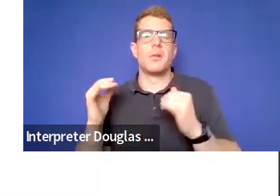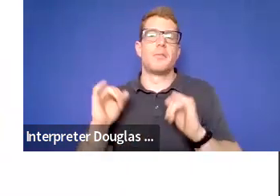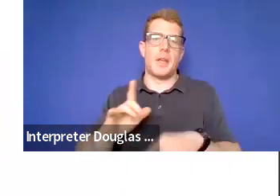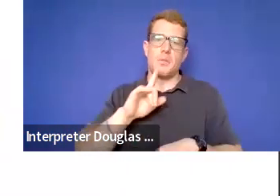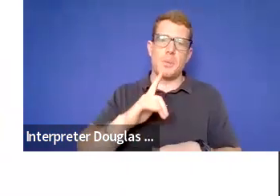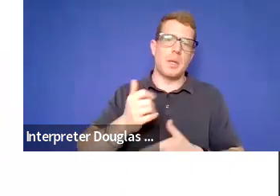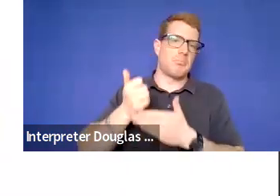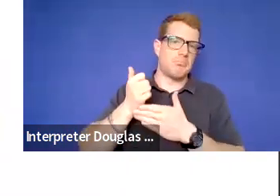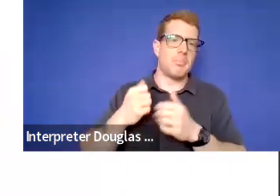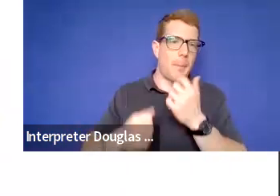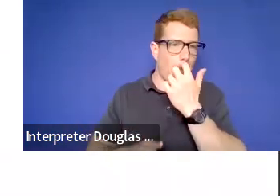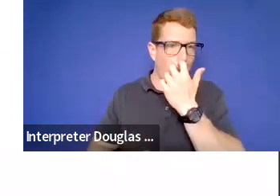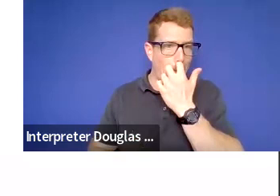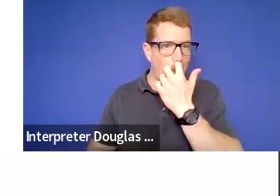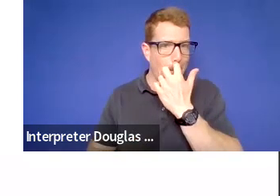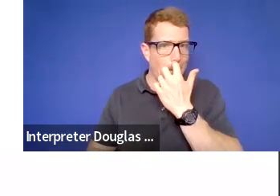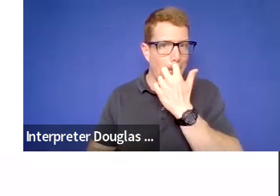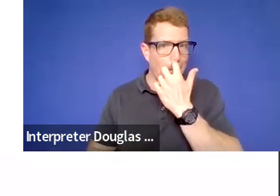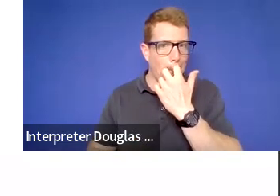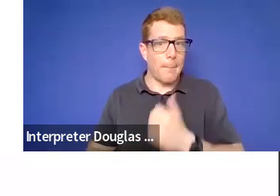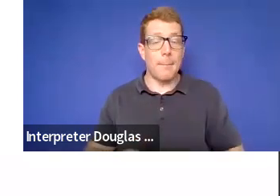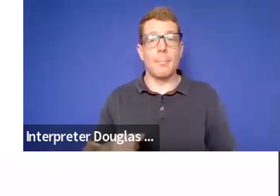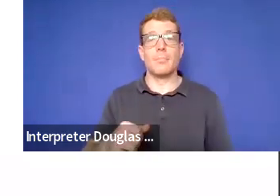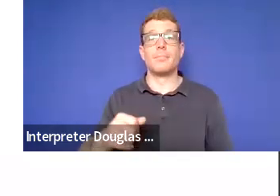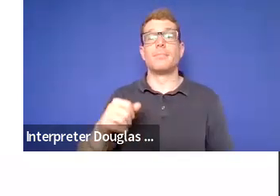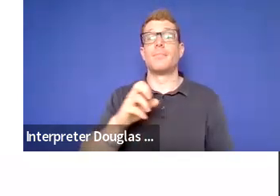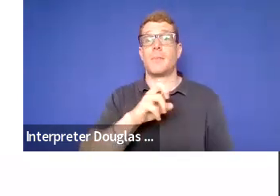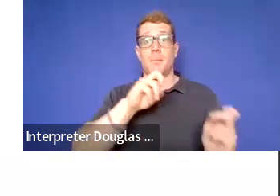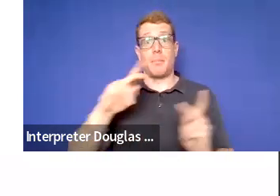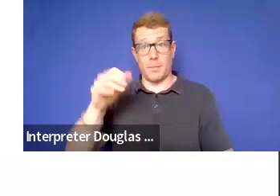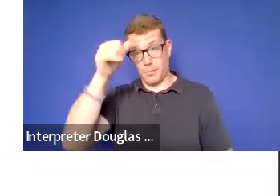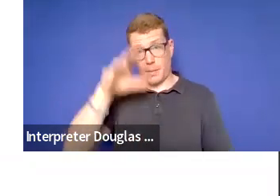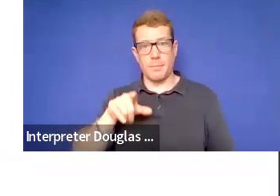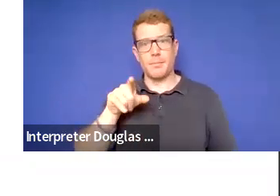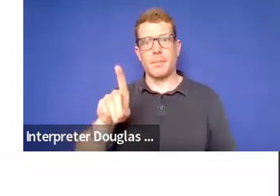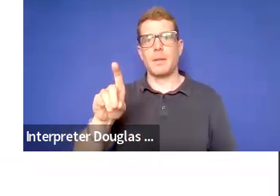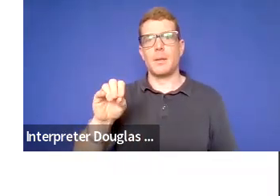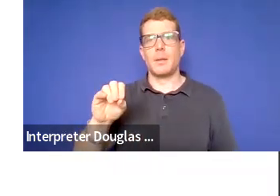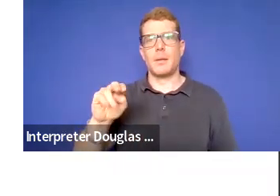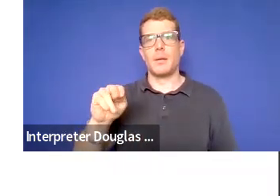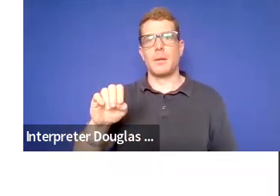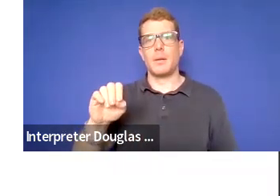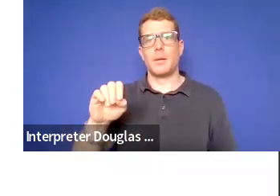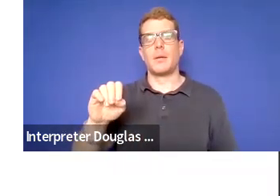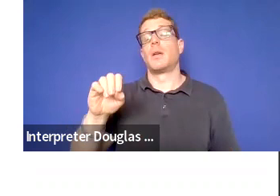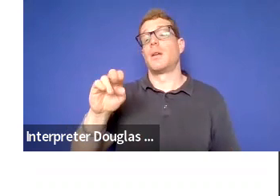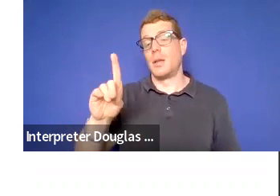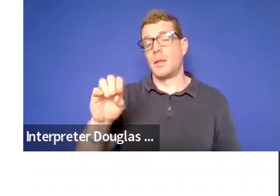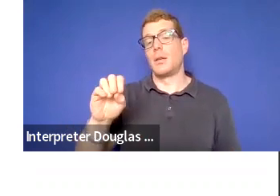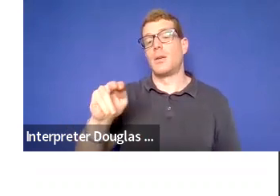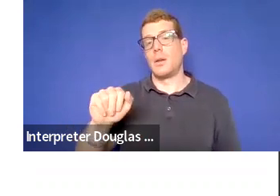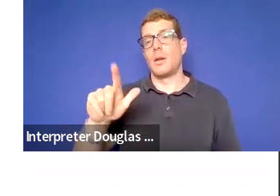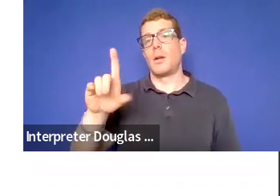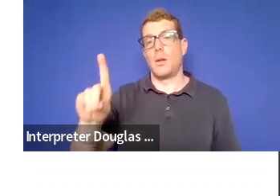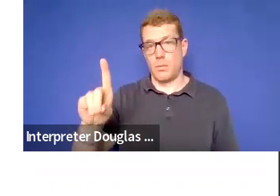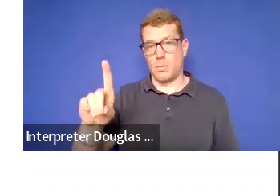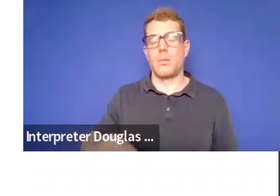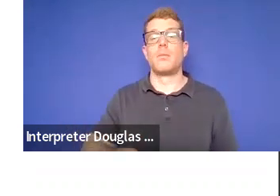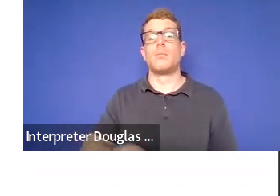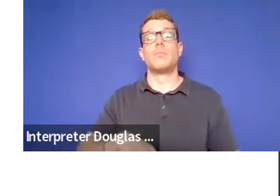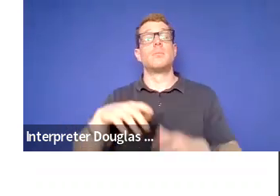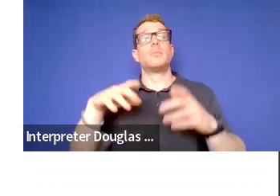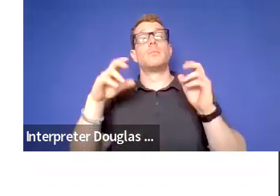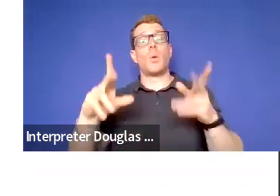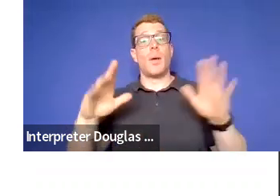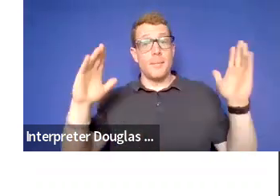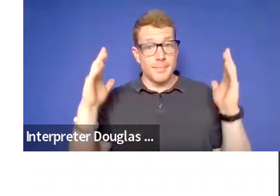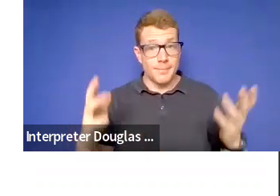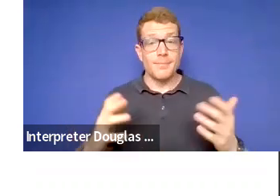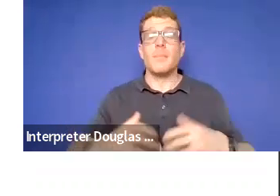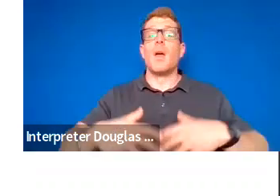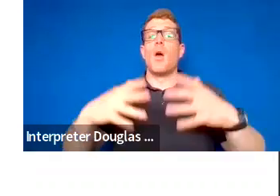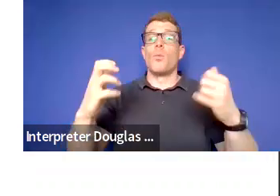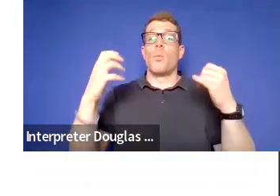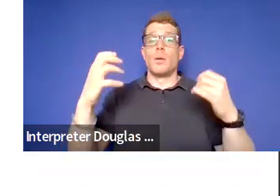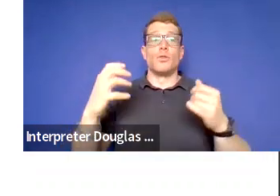Okay. So I want to lead the audience with one thing If nothing else that they've learned from this morning's presentation.